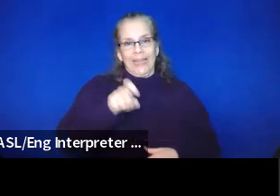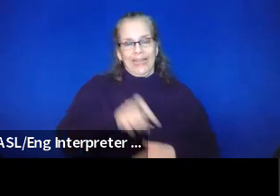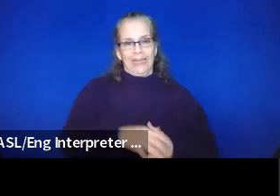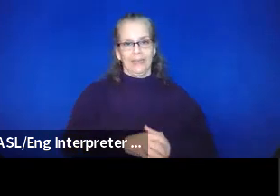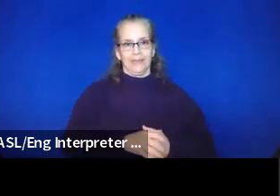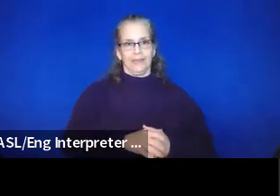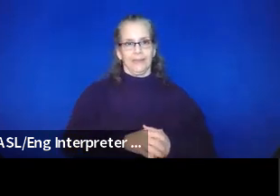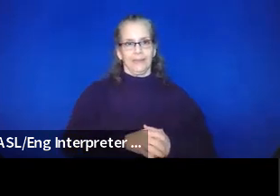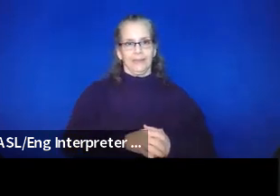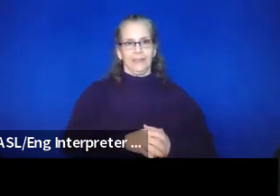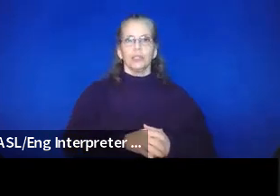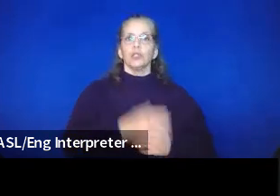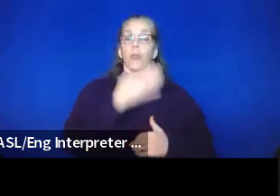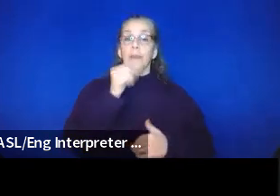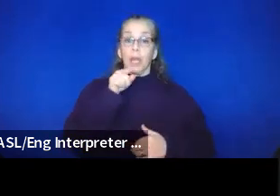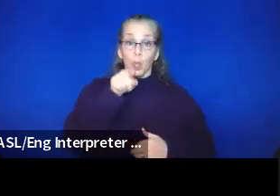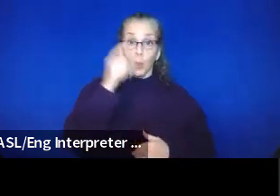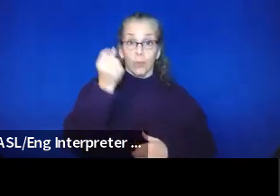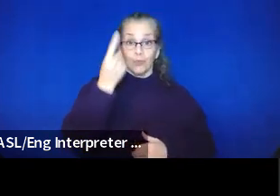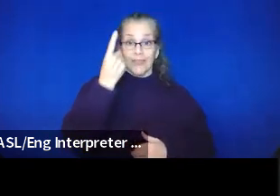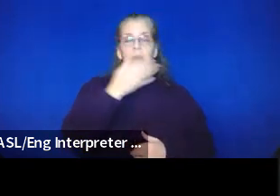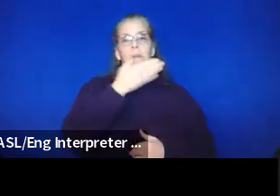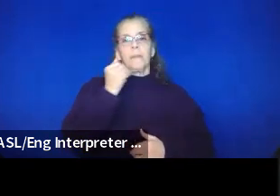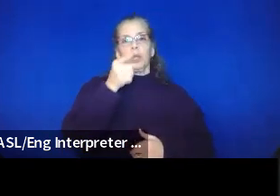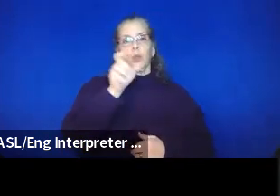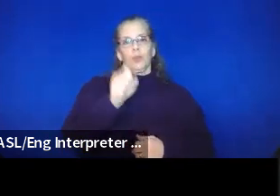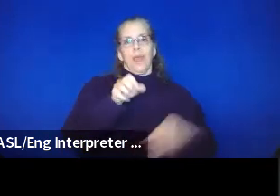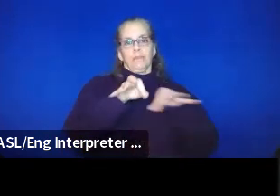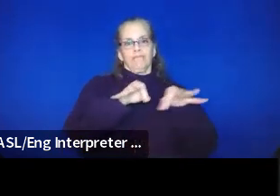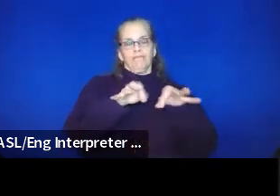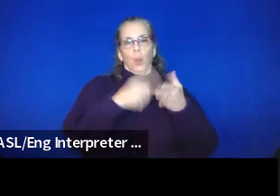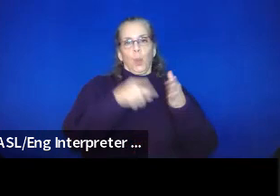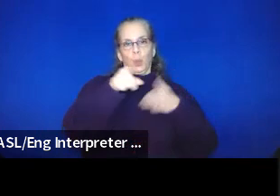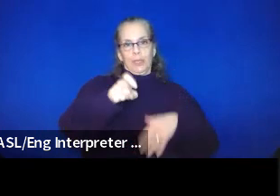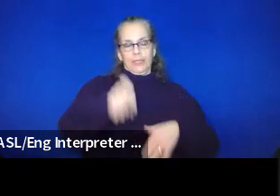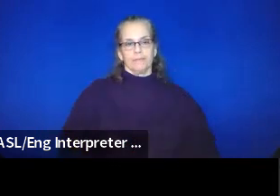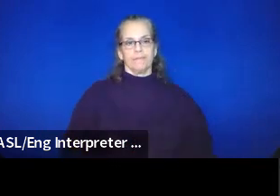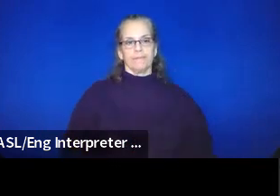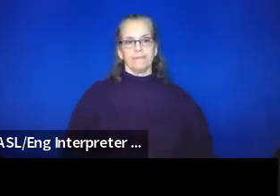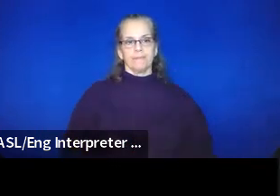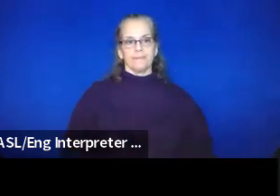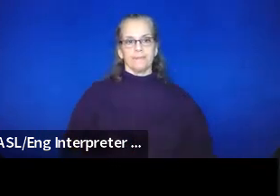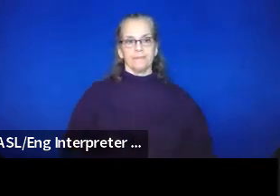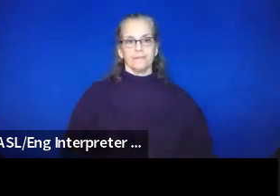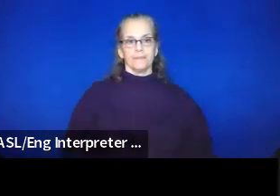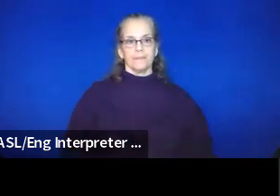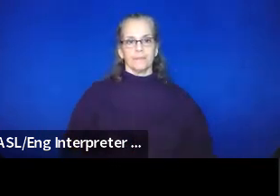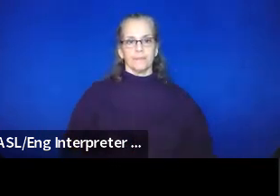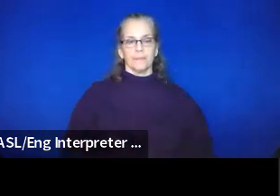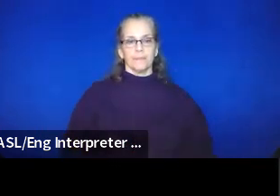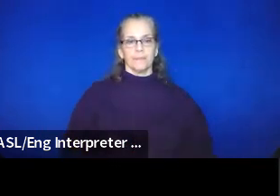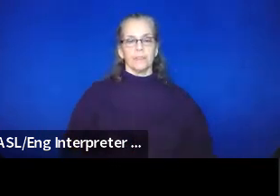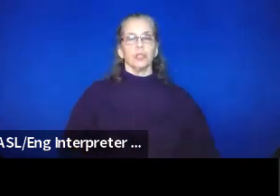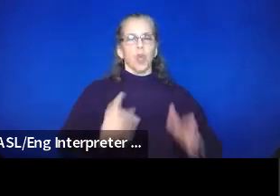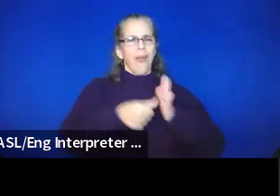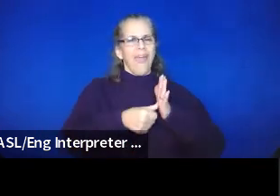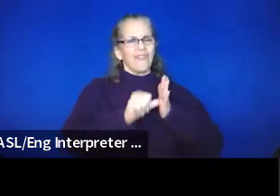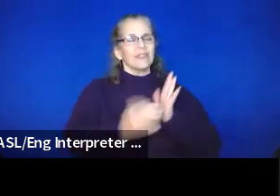your needs. So, just to reemphasize again, quality of